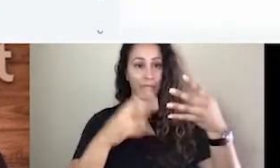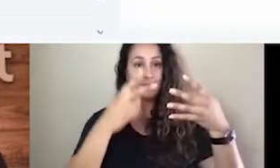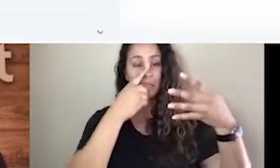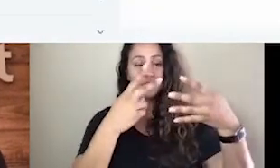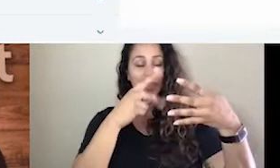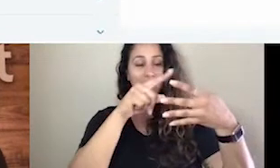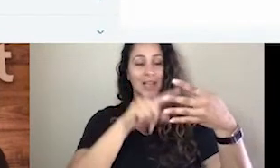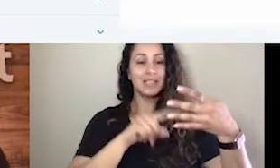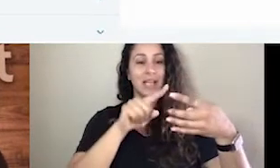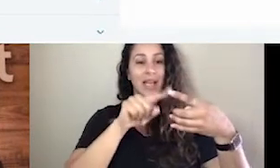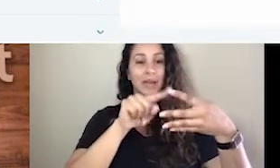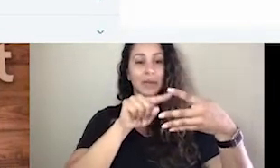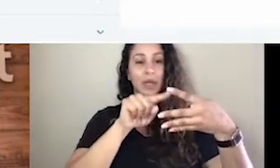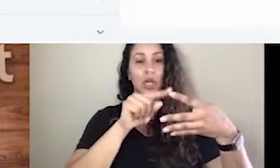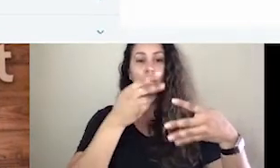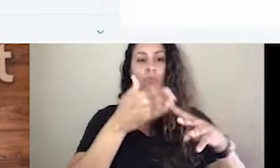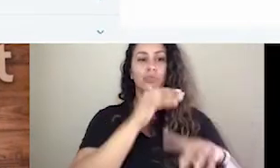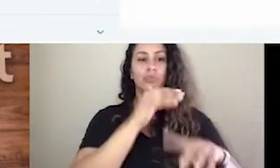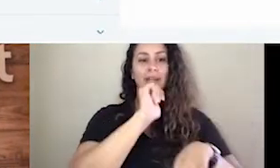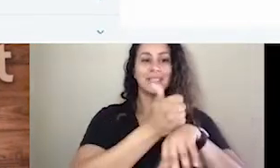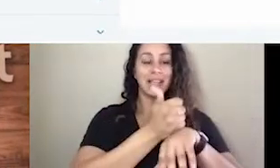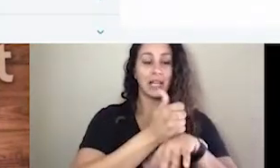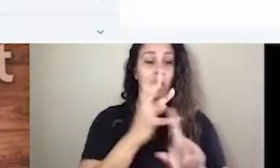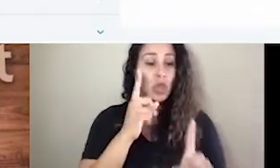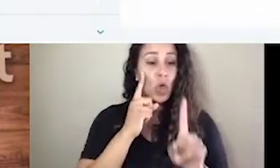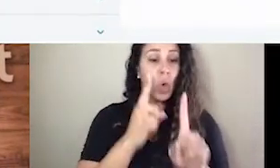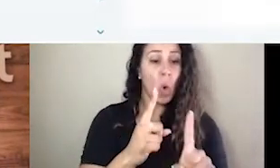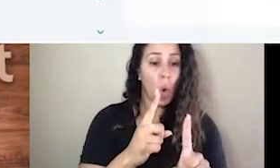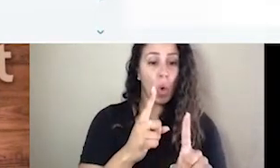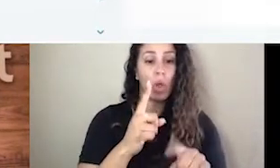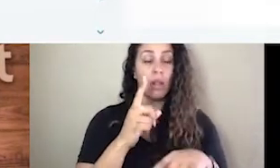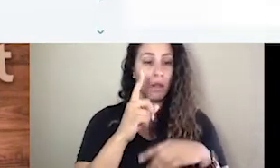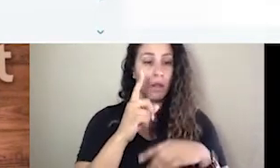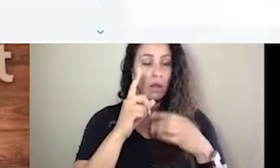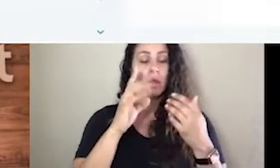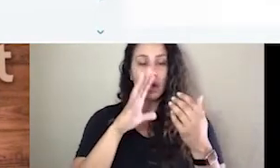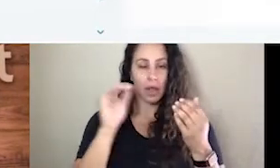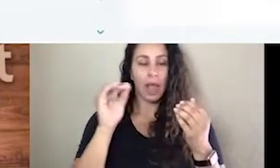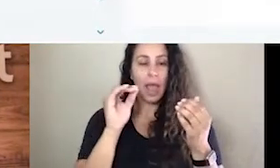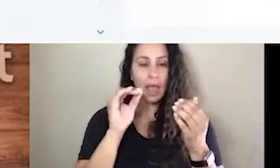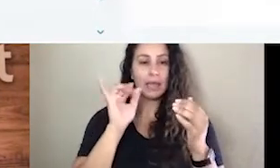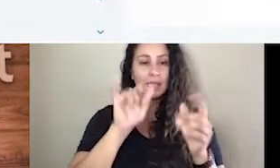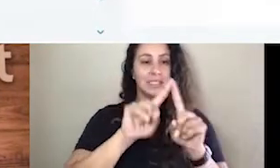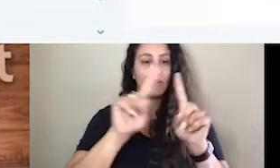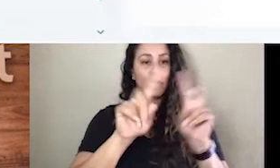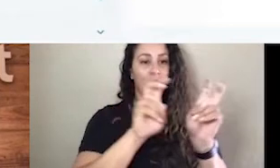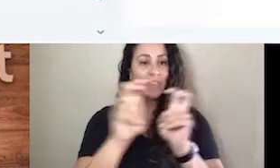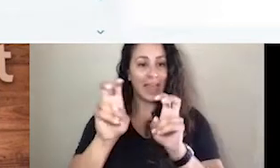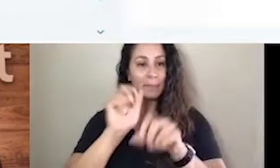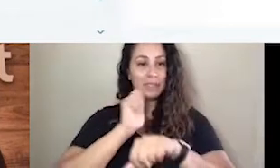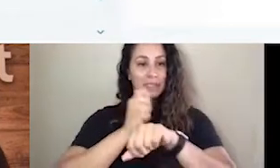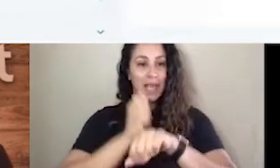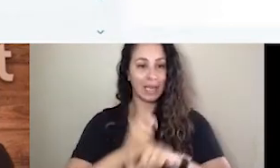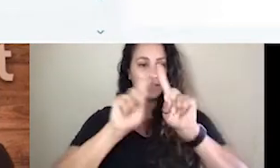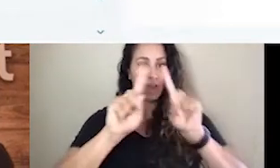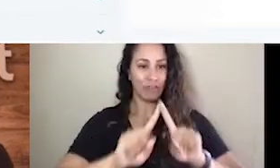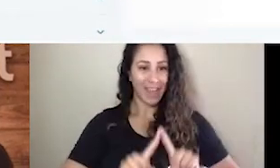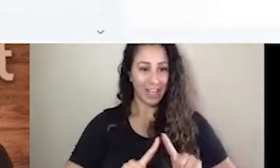AND THE GOAL IS TO TIE INTO THE DIFFERENT THEME VARIATIONS ALREADY. AND SWITCH BETWEEN DARK AND LIGHT.